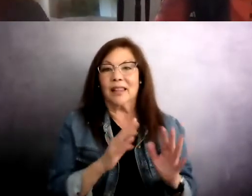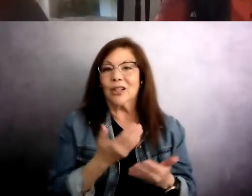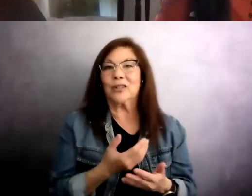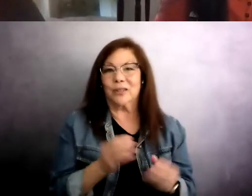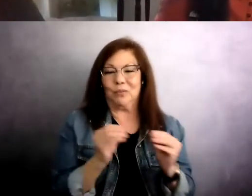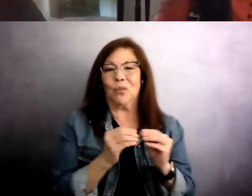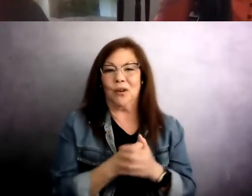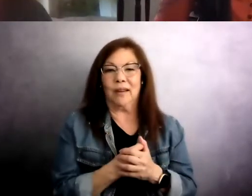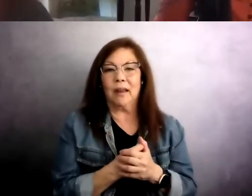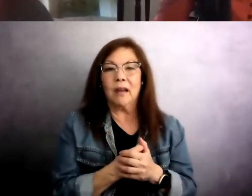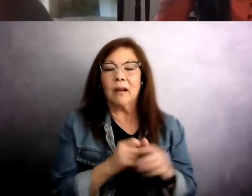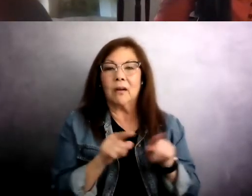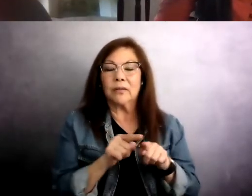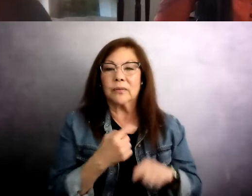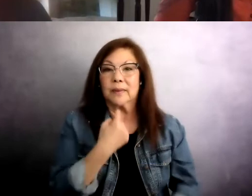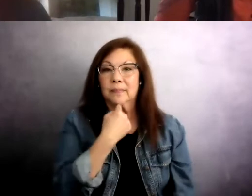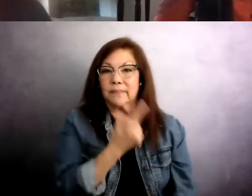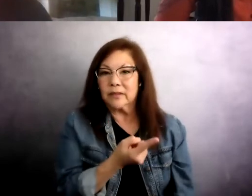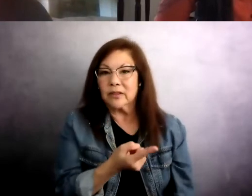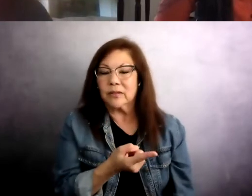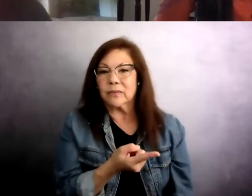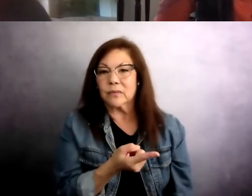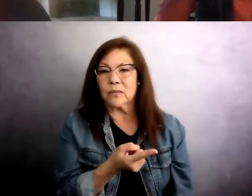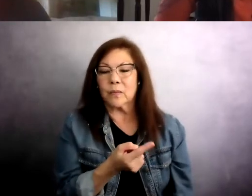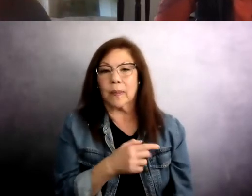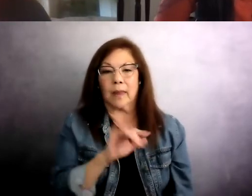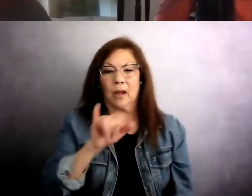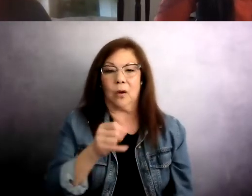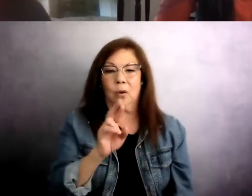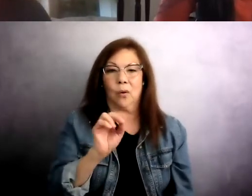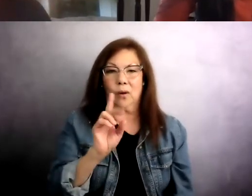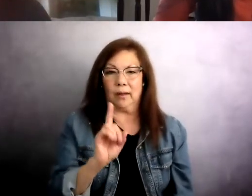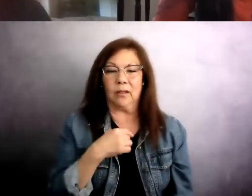I missing? So that clarifies a lot more!